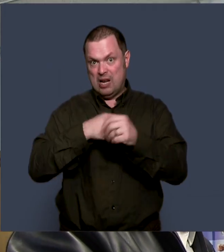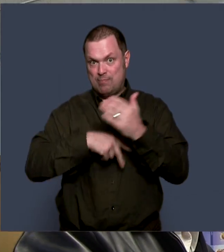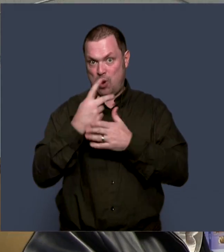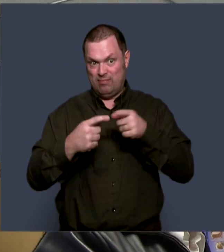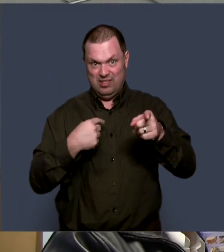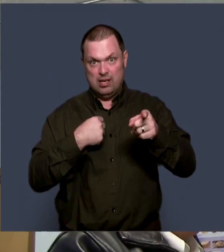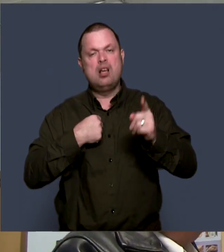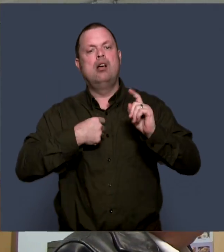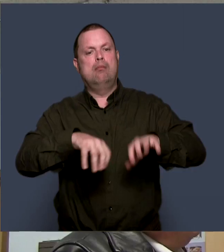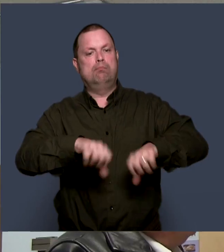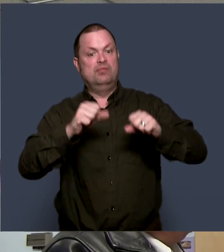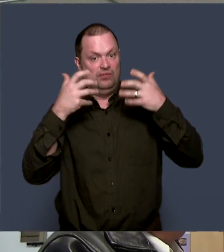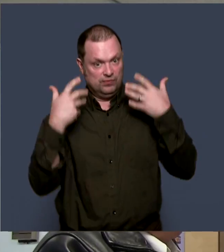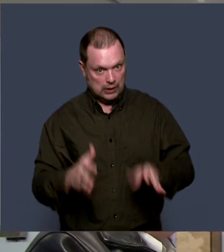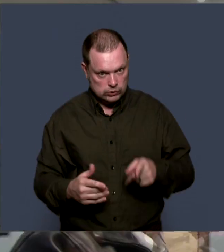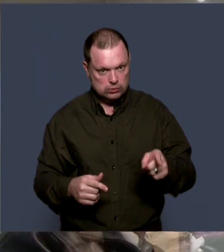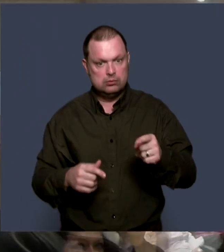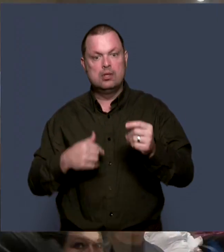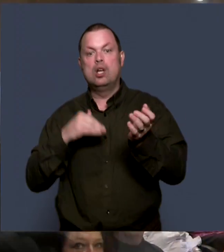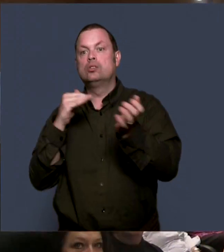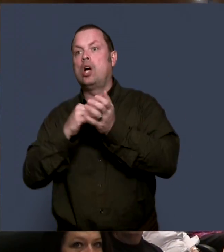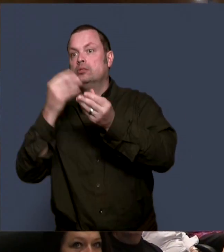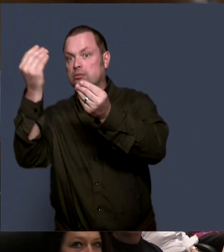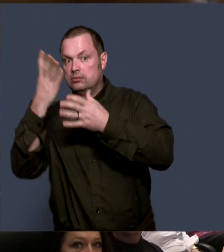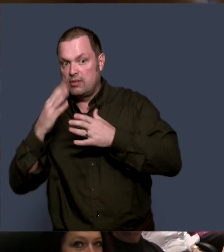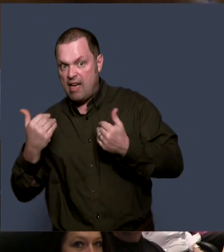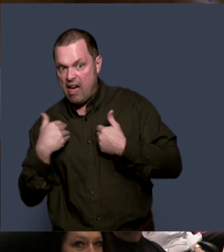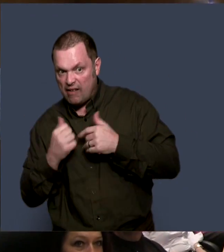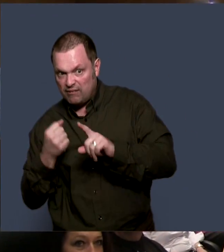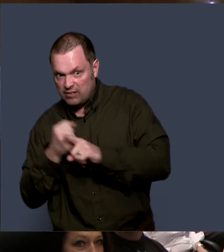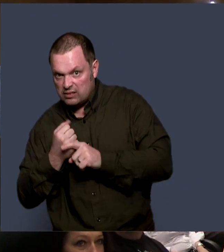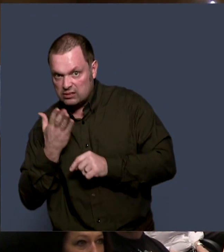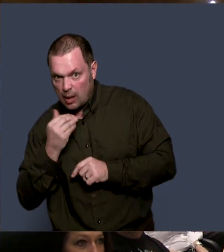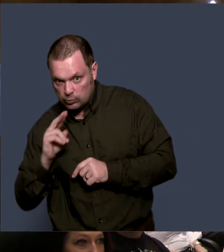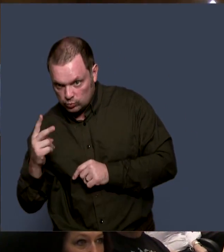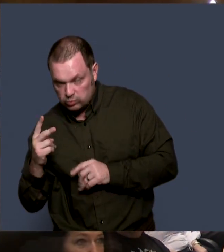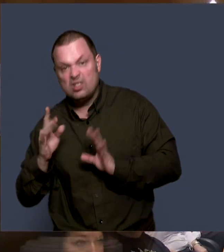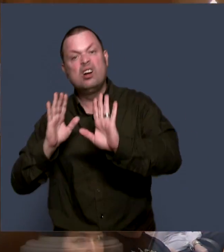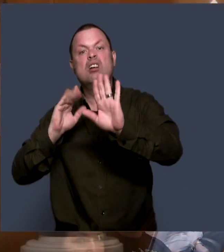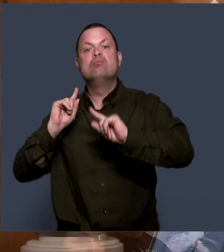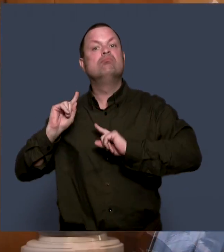and since being diagnosed with this, I have since lost forty pounds.